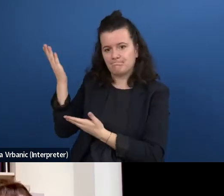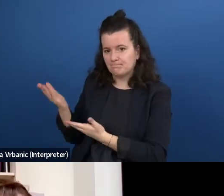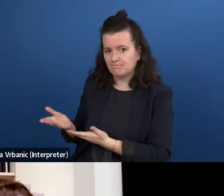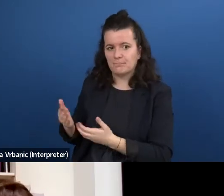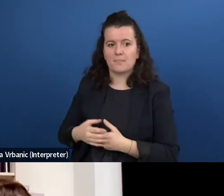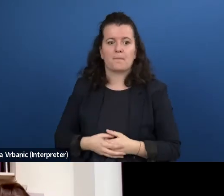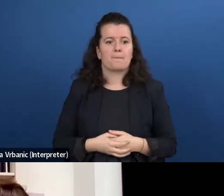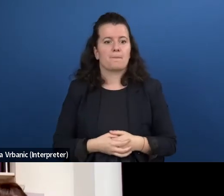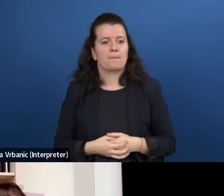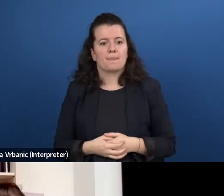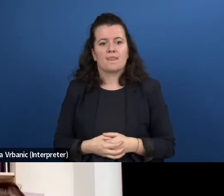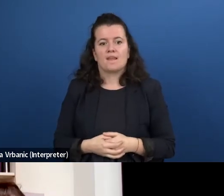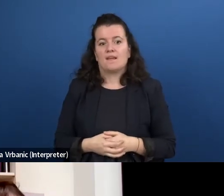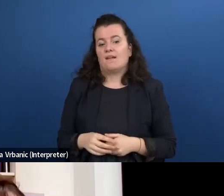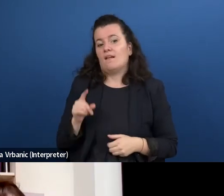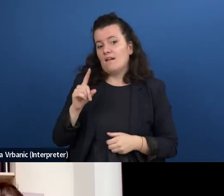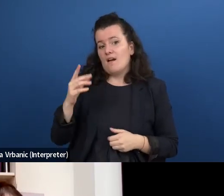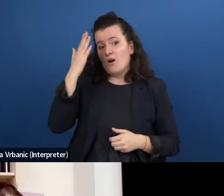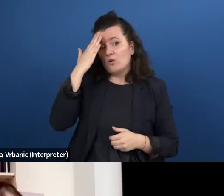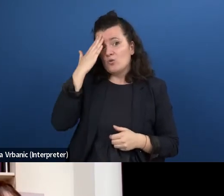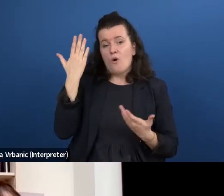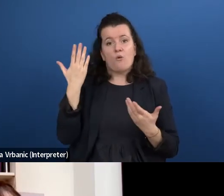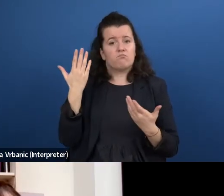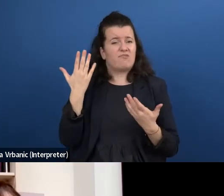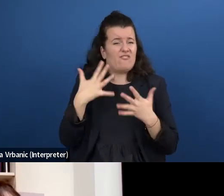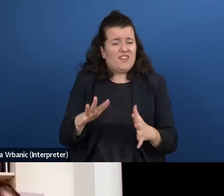and that was brought to light by these discussions groups